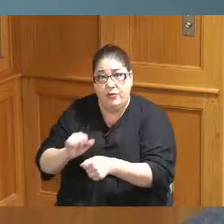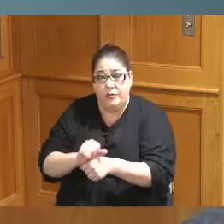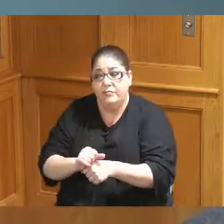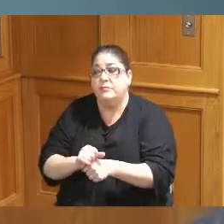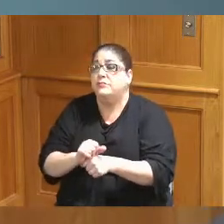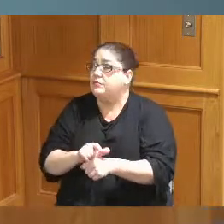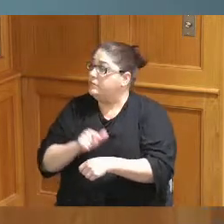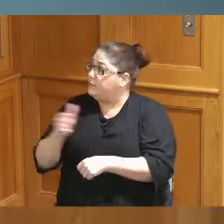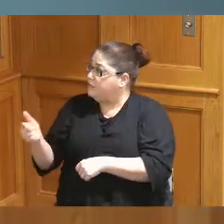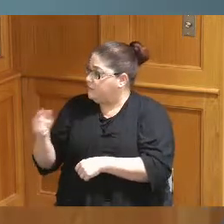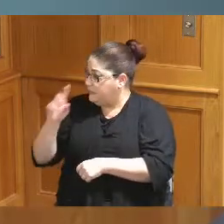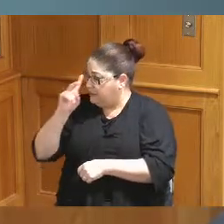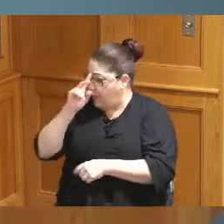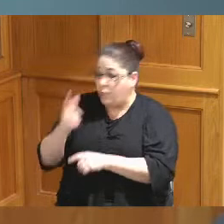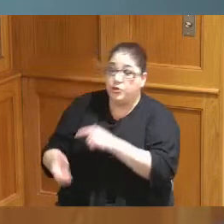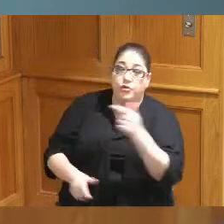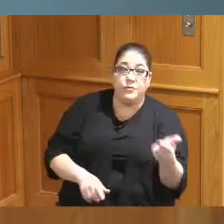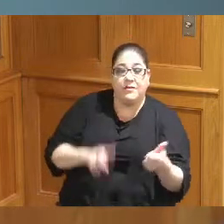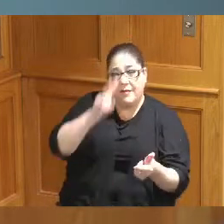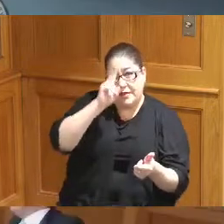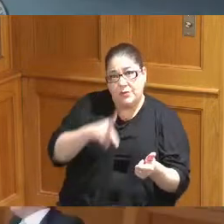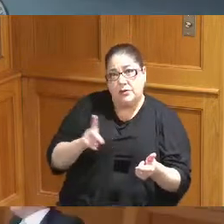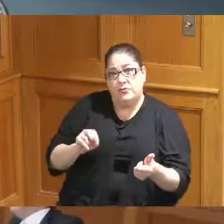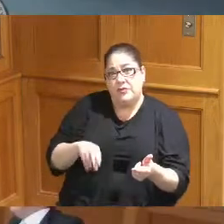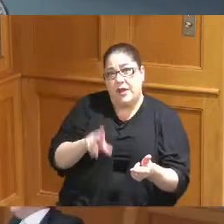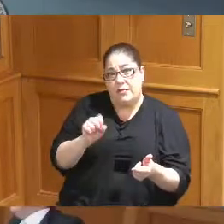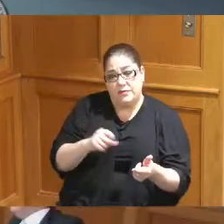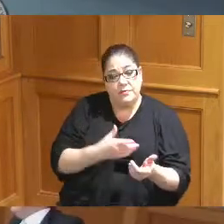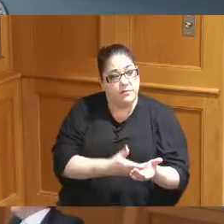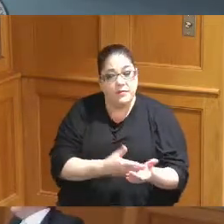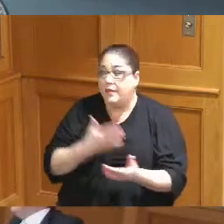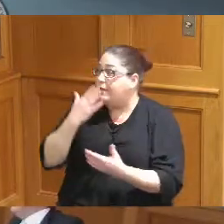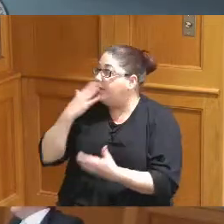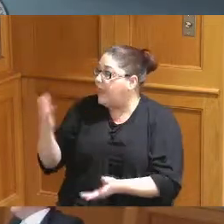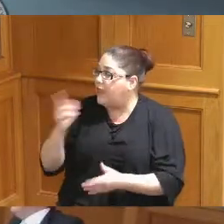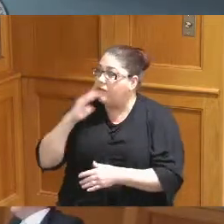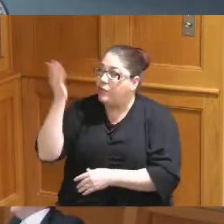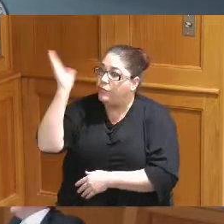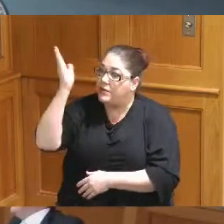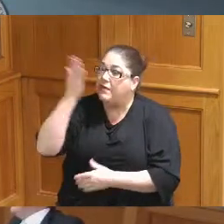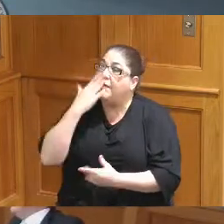to the Vice President Driehaus thank you thank you for the presentation thank you all for being here